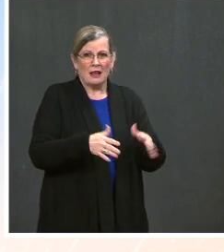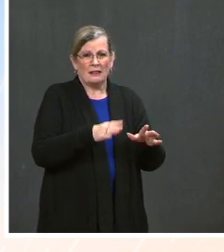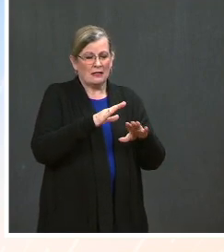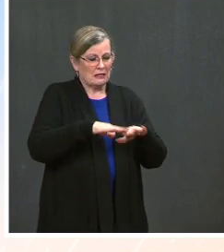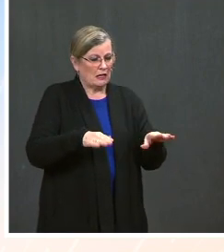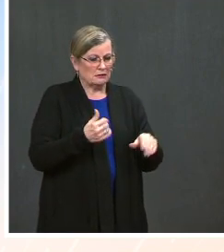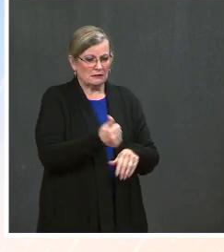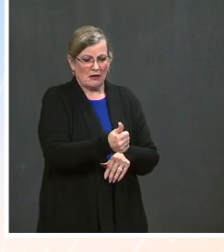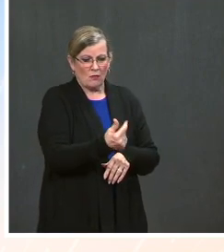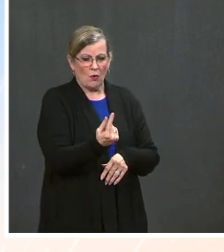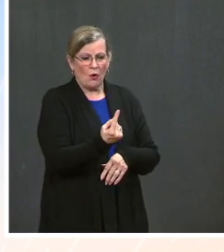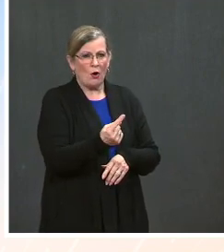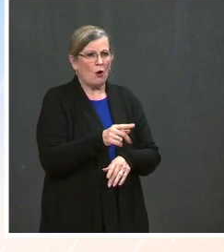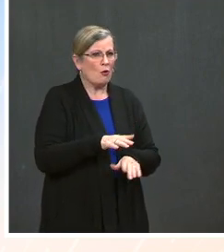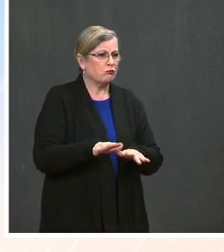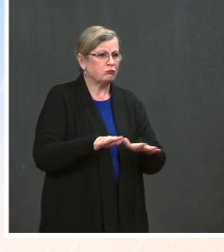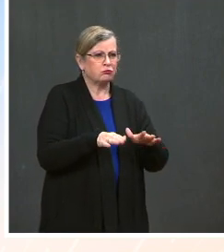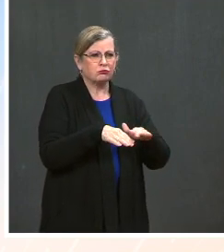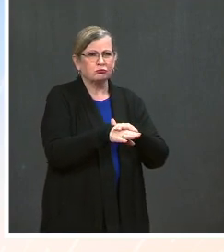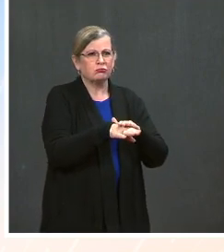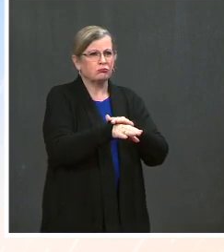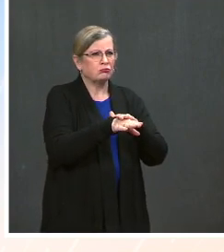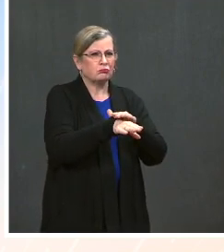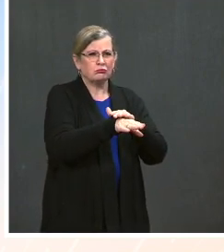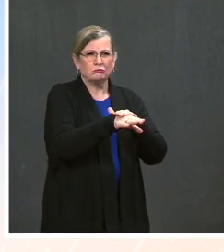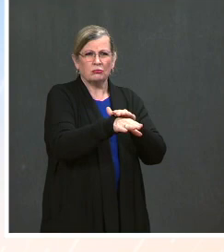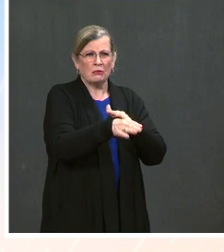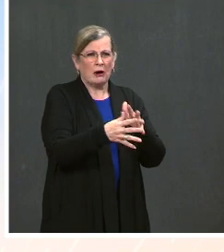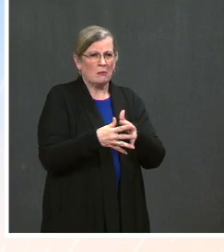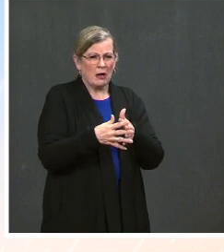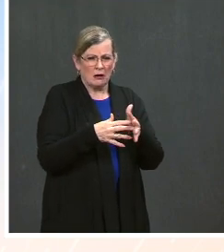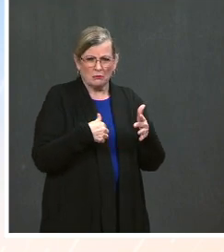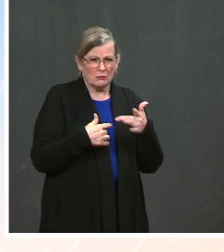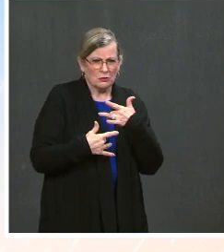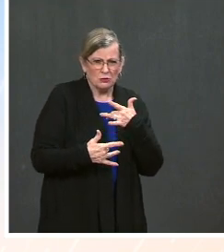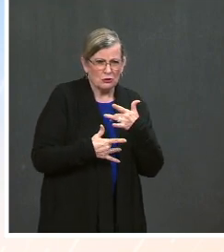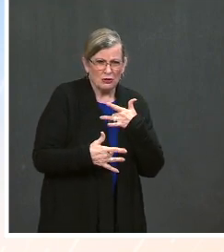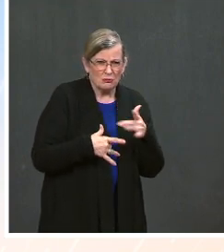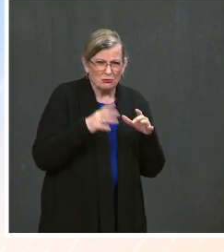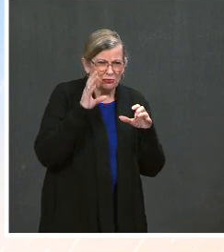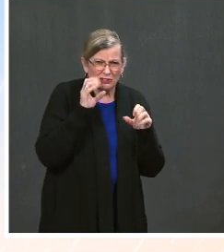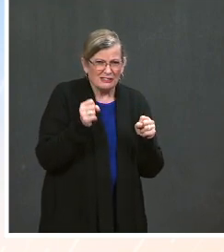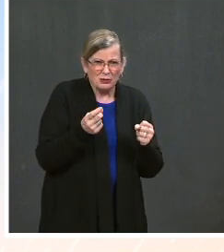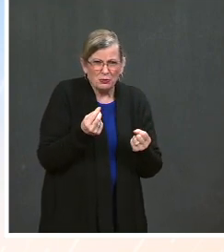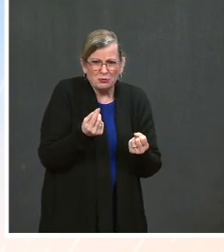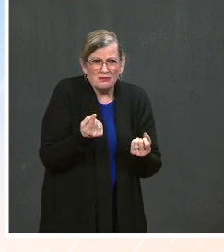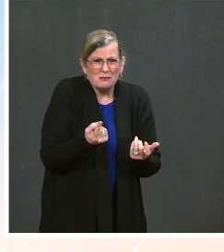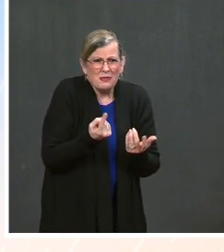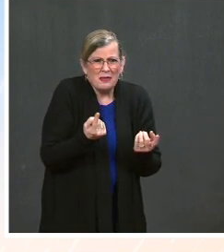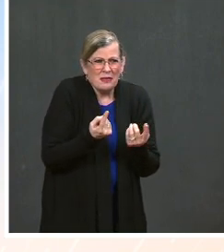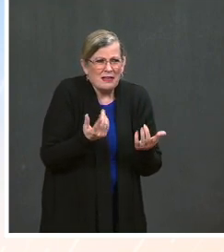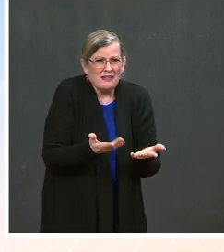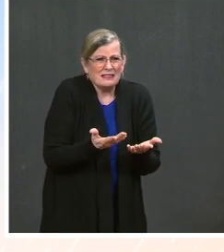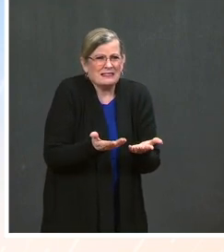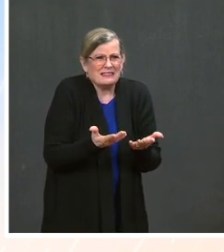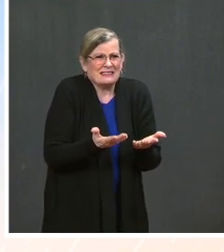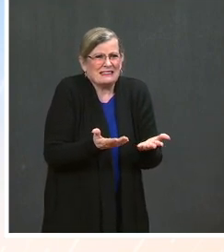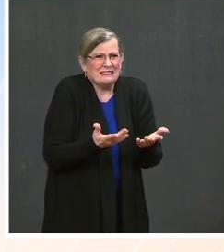Is there a sense now that the administration needs to do something different in terms of the message